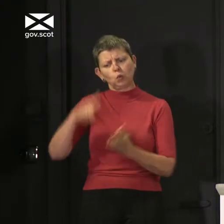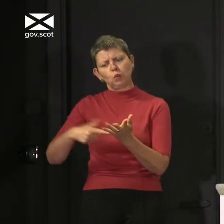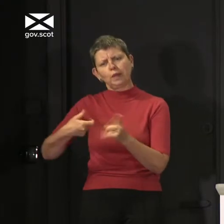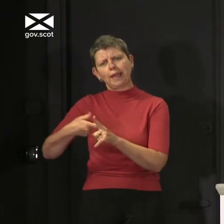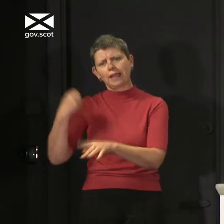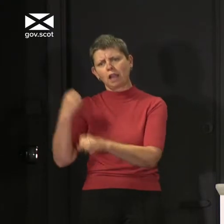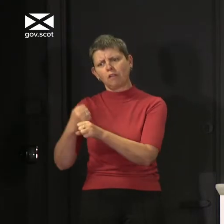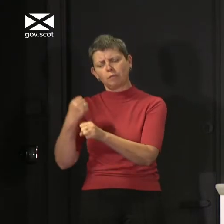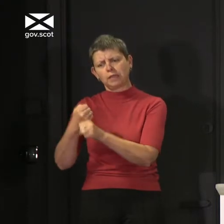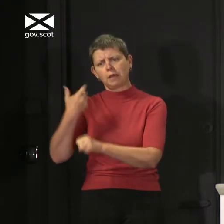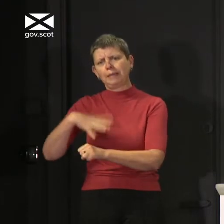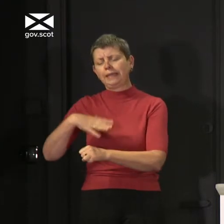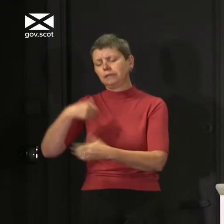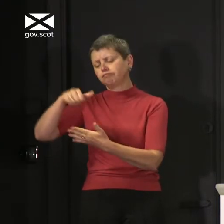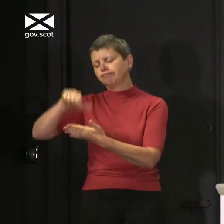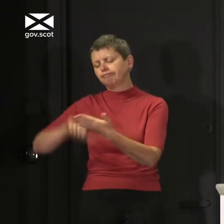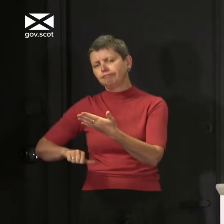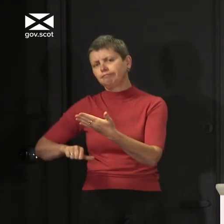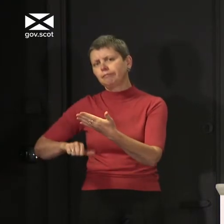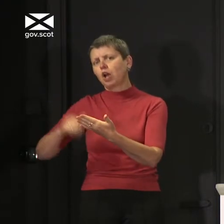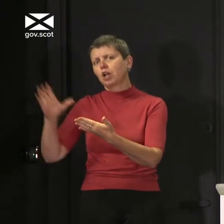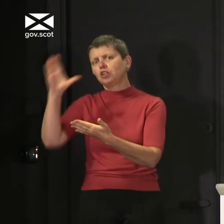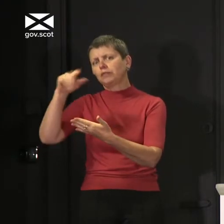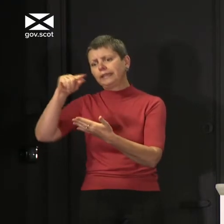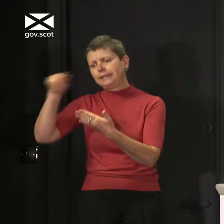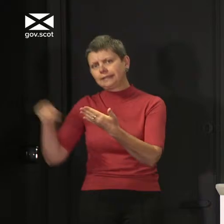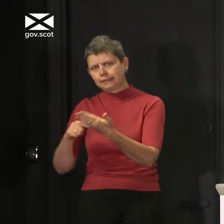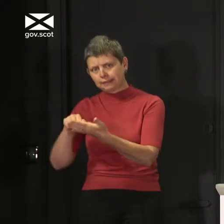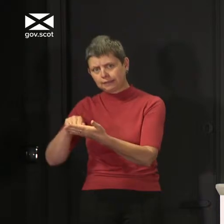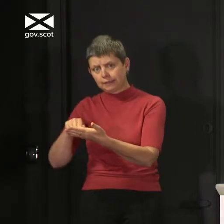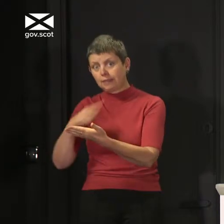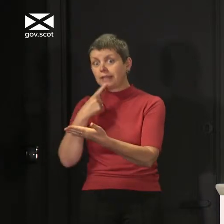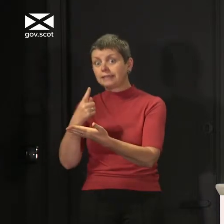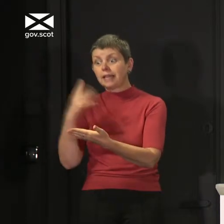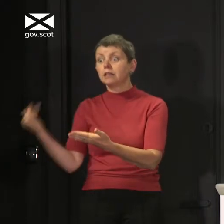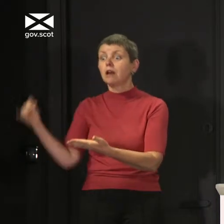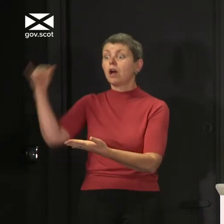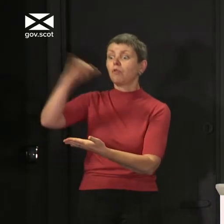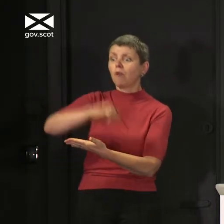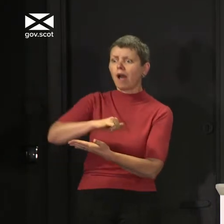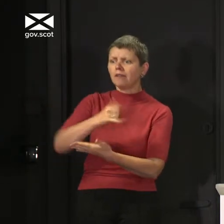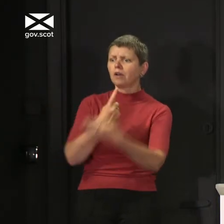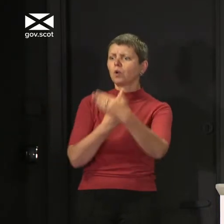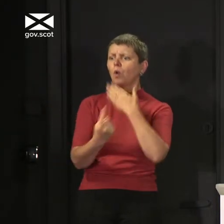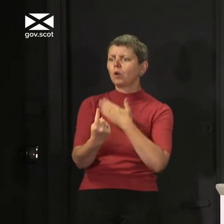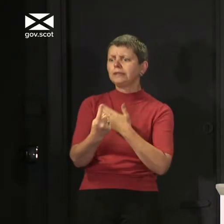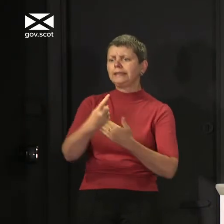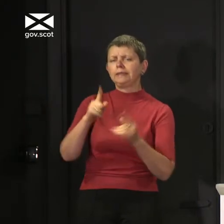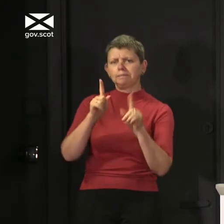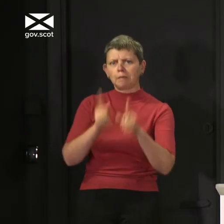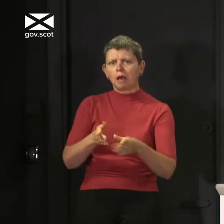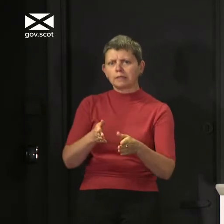countries that it intends to remove from quarantine restrictions in relation to travel to England